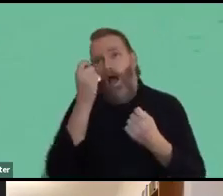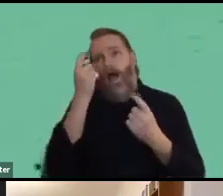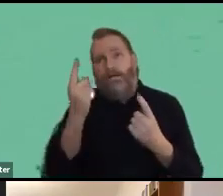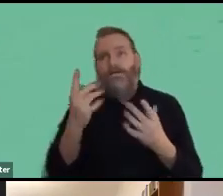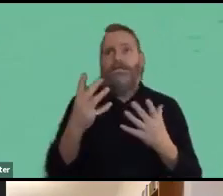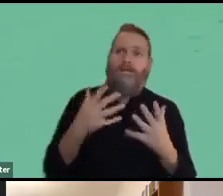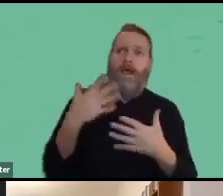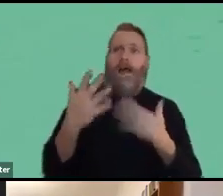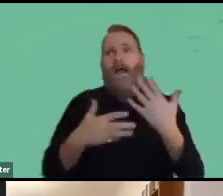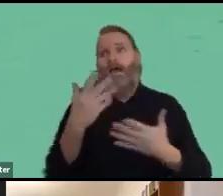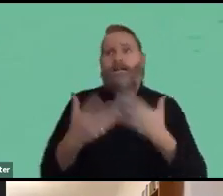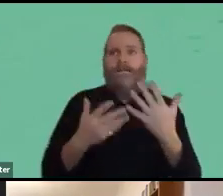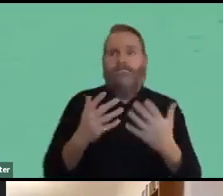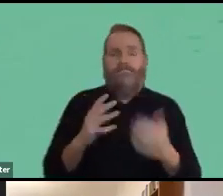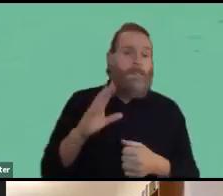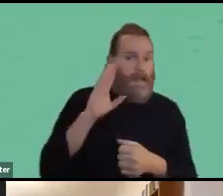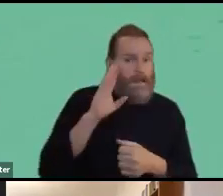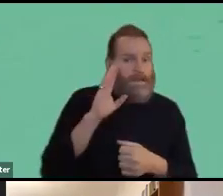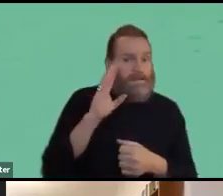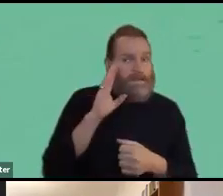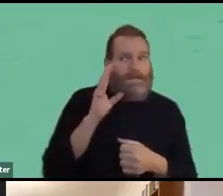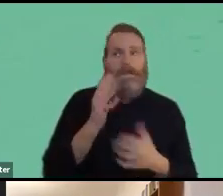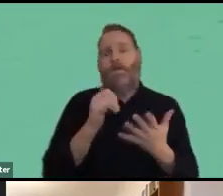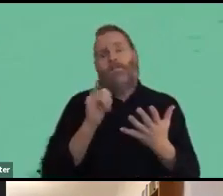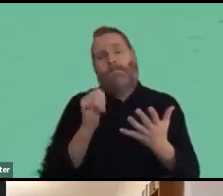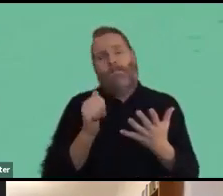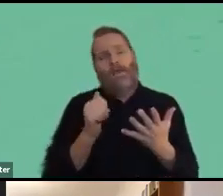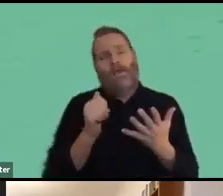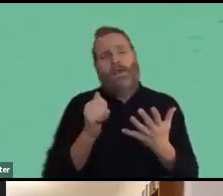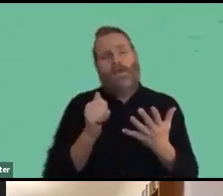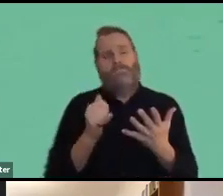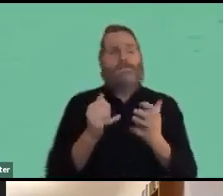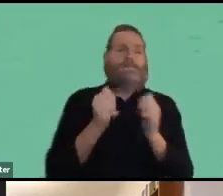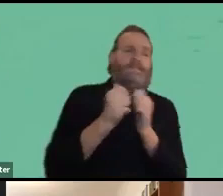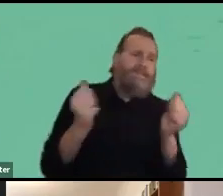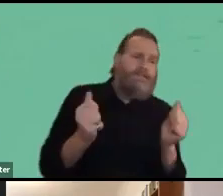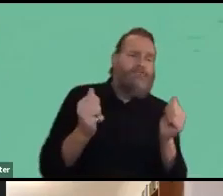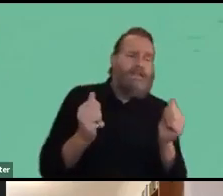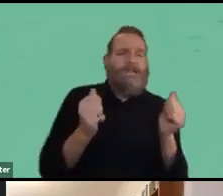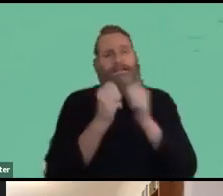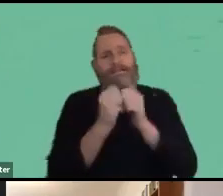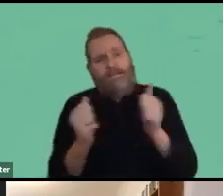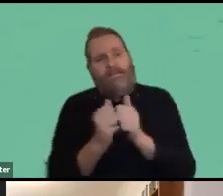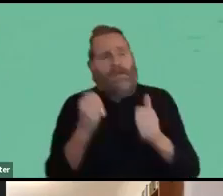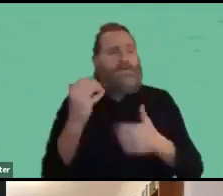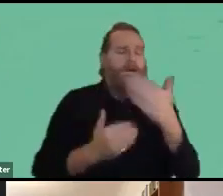listened and we might not agree but we can push on something here and we'll try, today put more fire